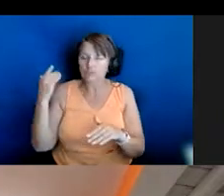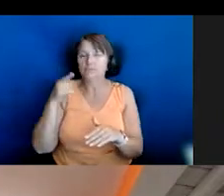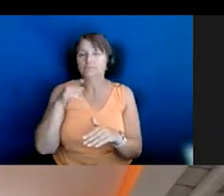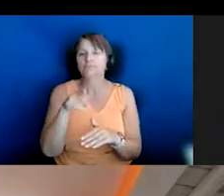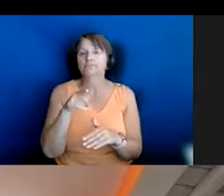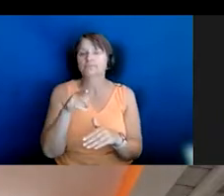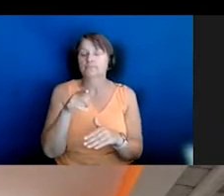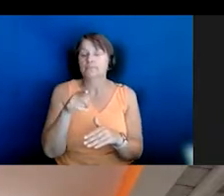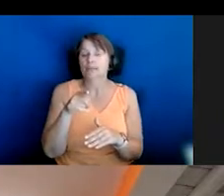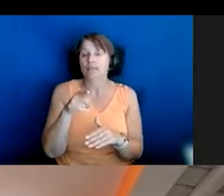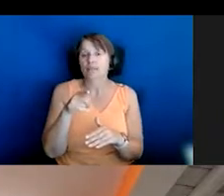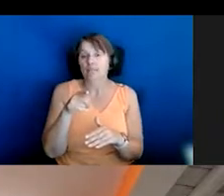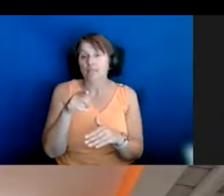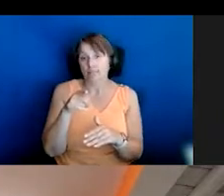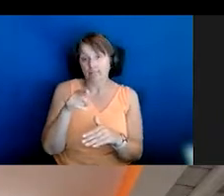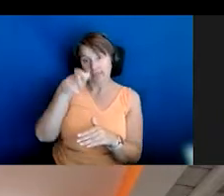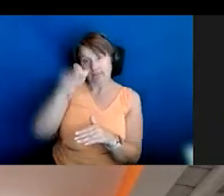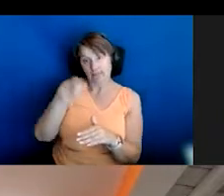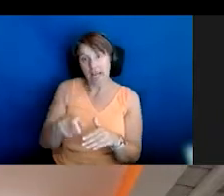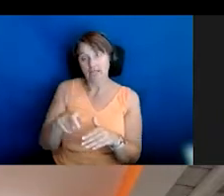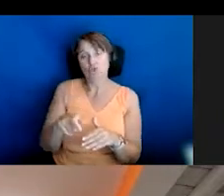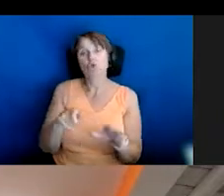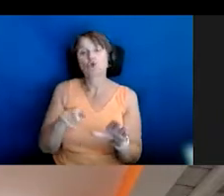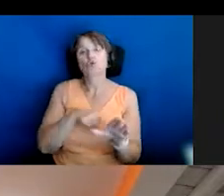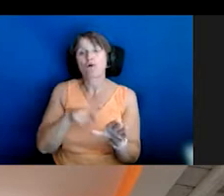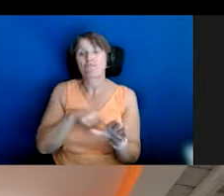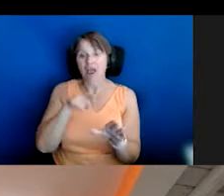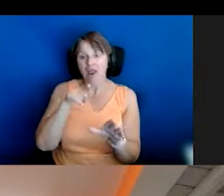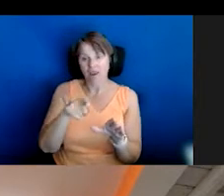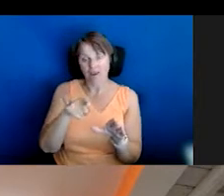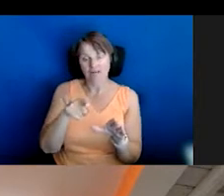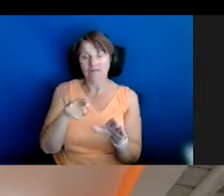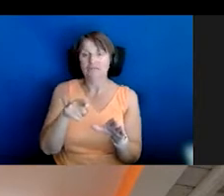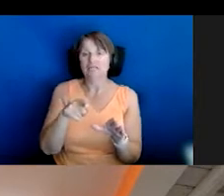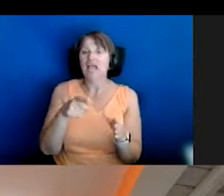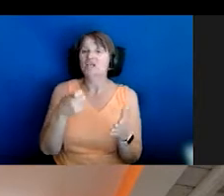who's standing in a crop of rye that was fallen out of production